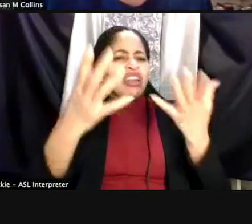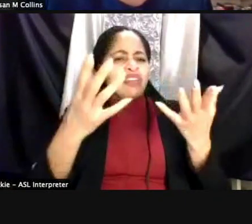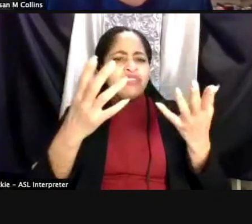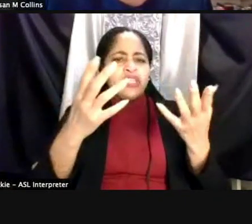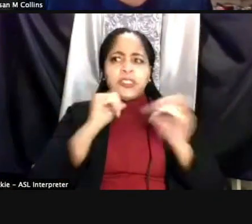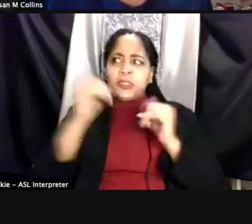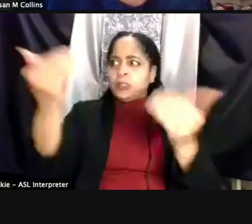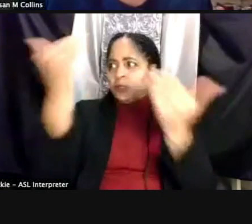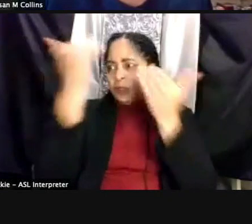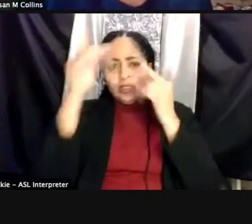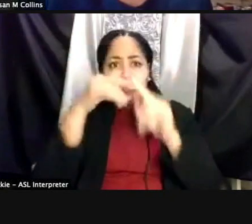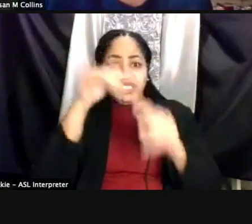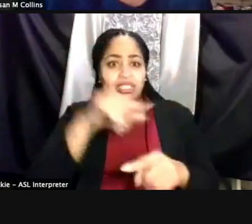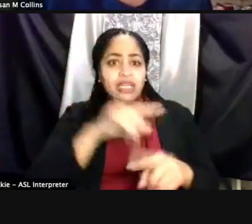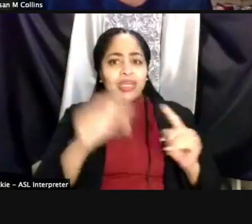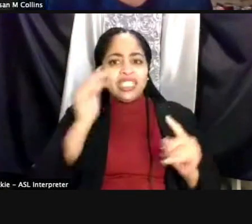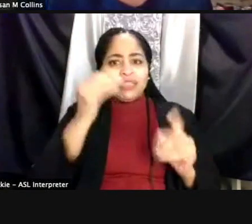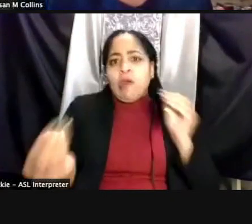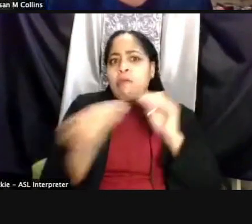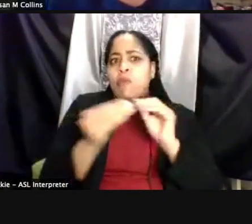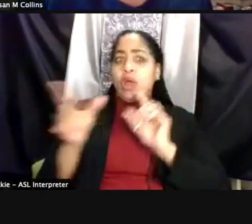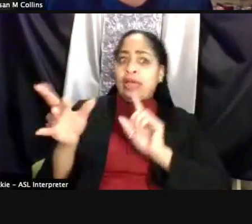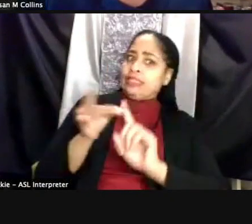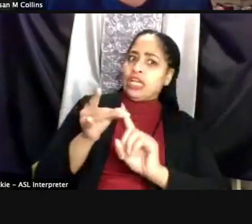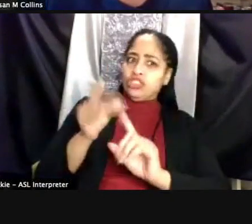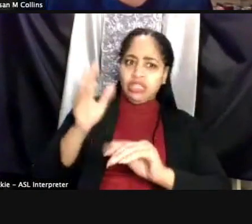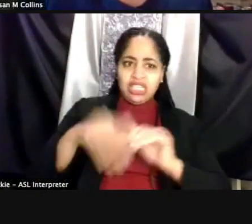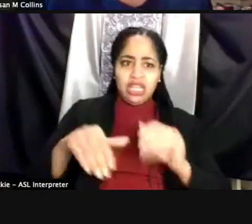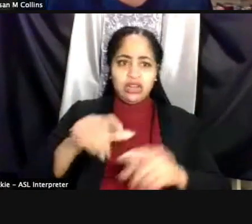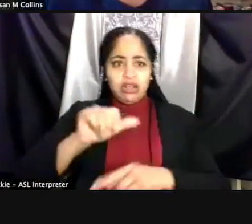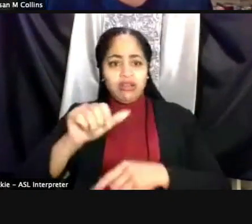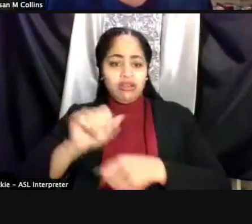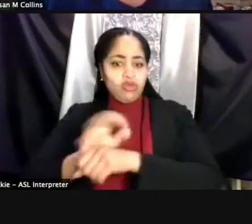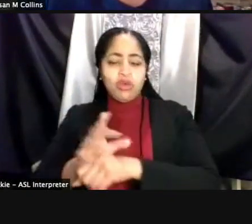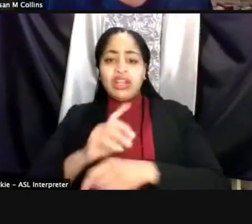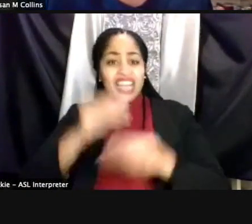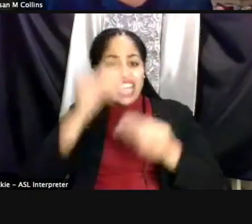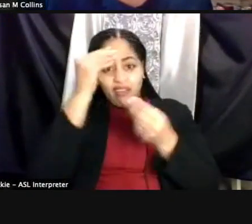But it does appear to be more contagious. The data do not suggest that